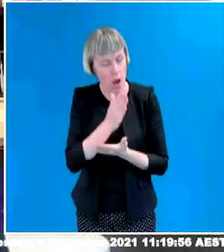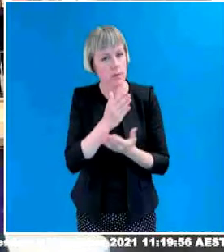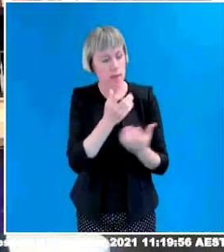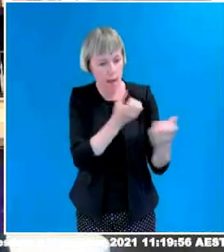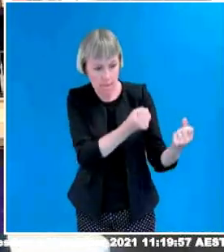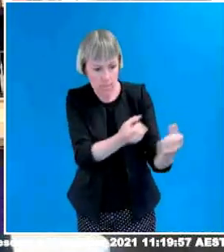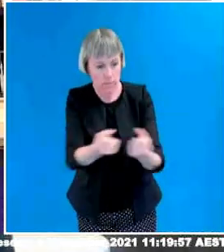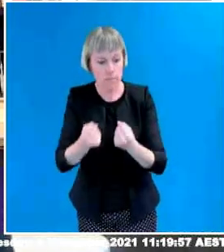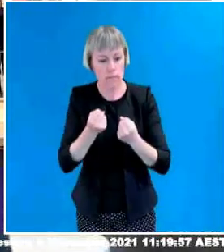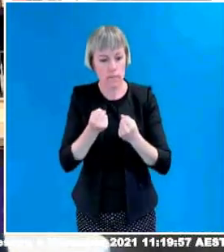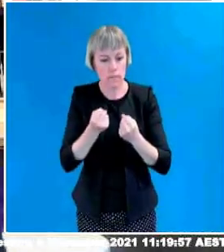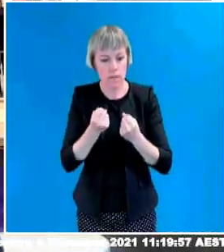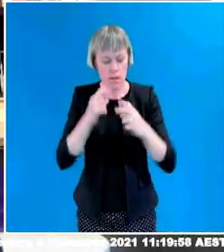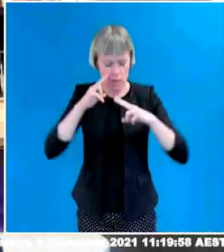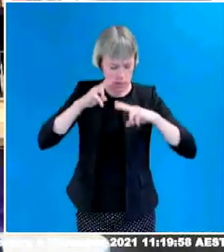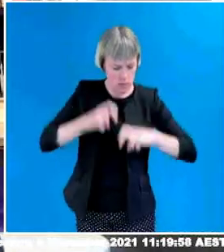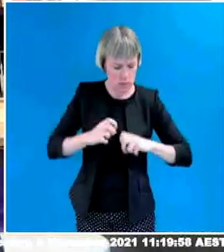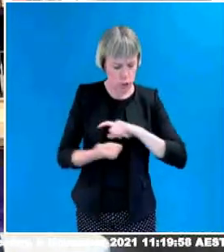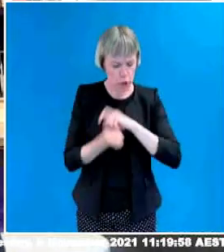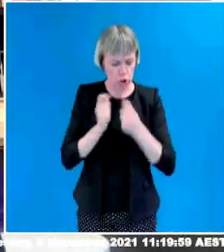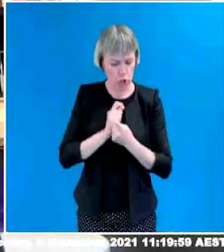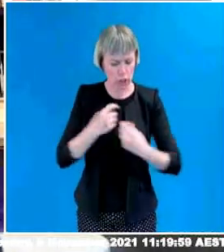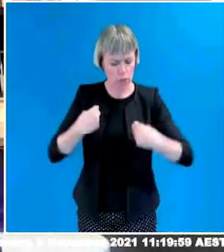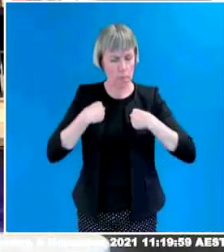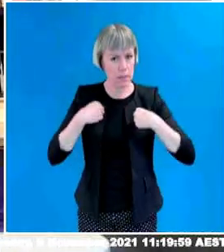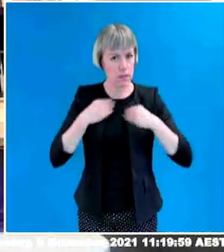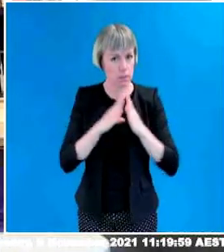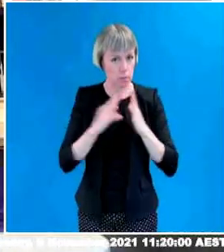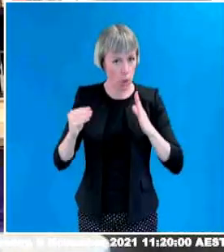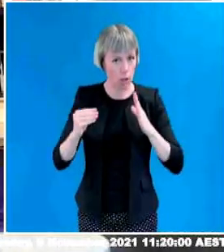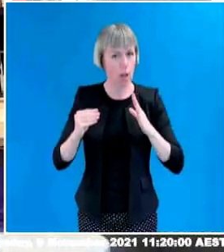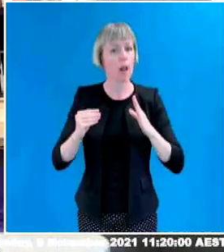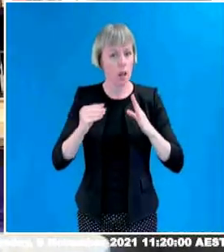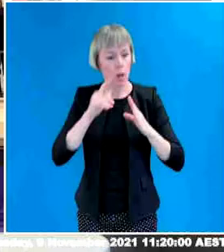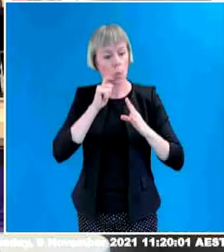their business model was impacting people, because last minute changes to